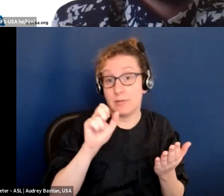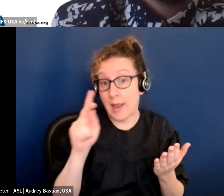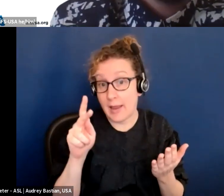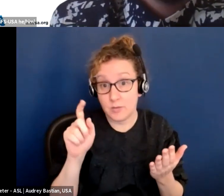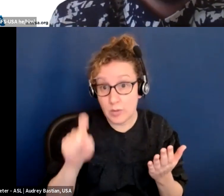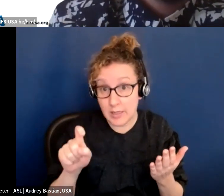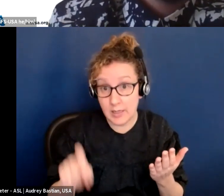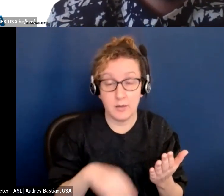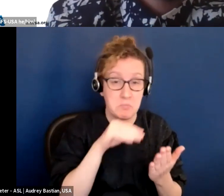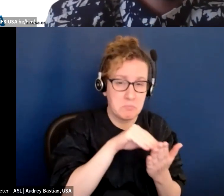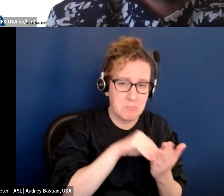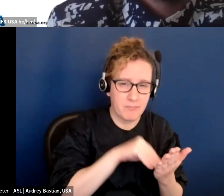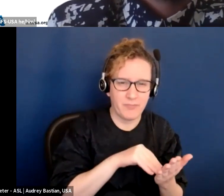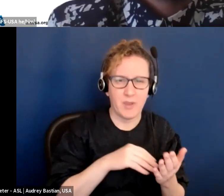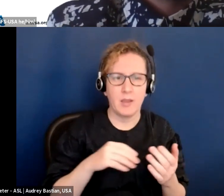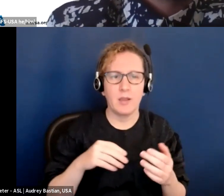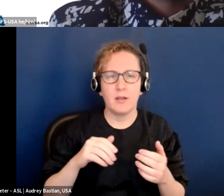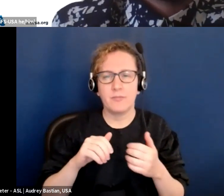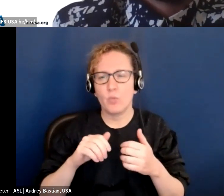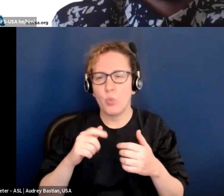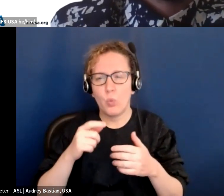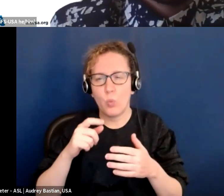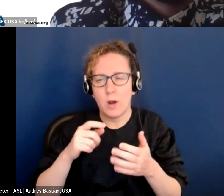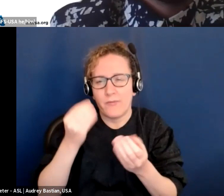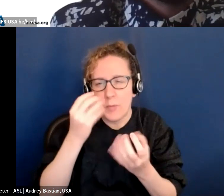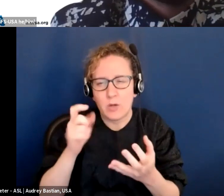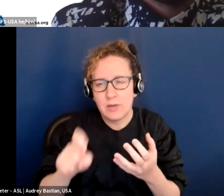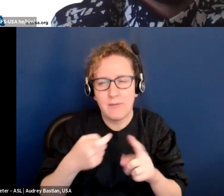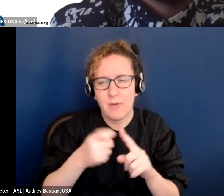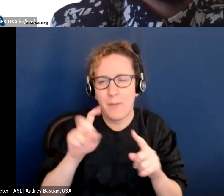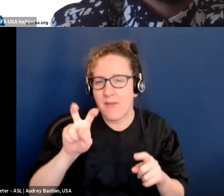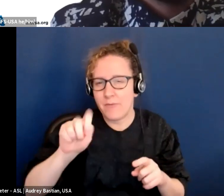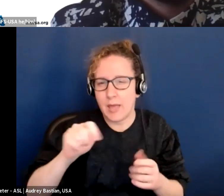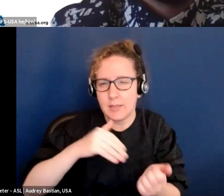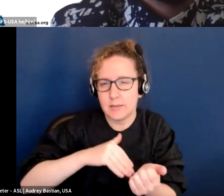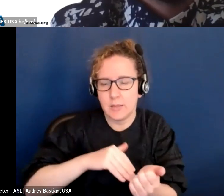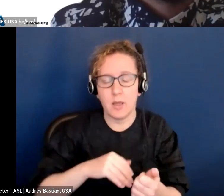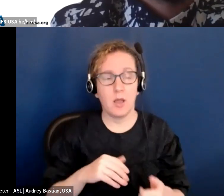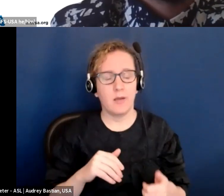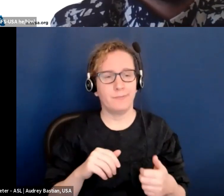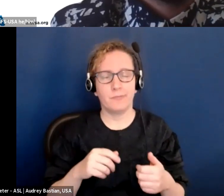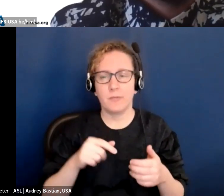the quarantine facility, how much does it cost? We are not able to do those for you